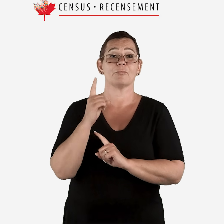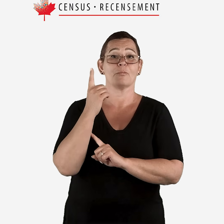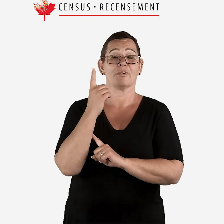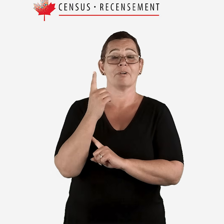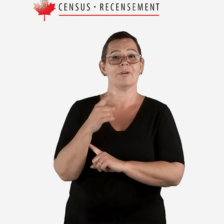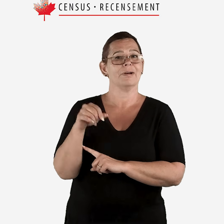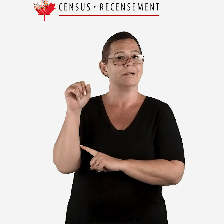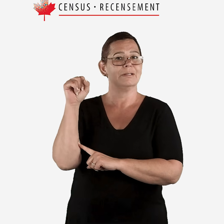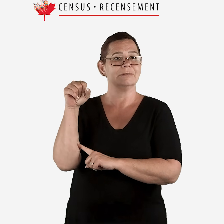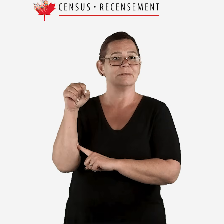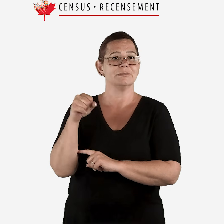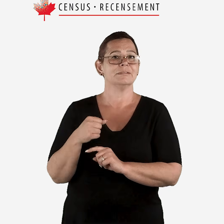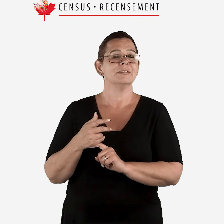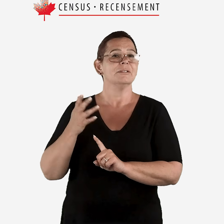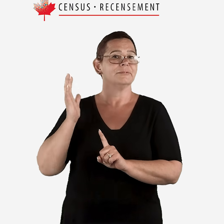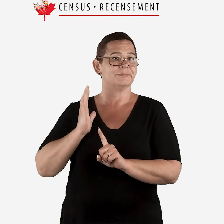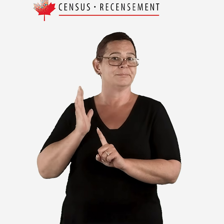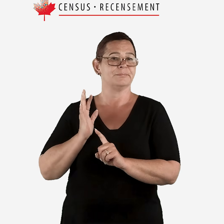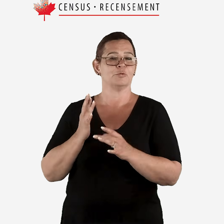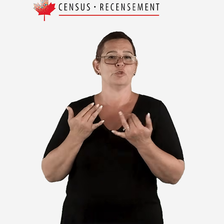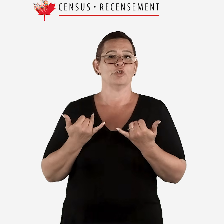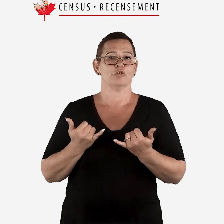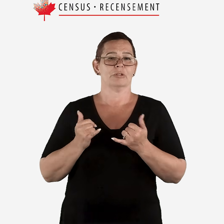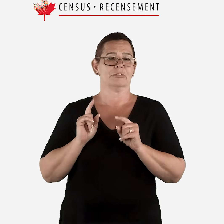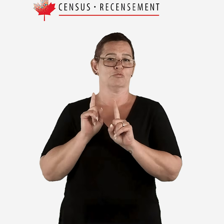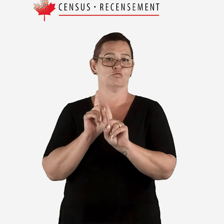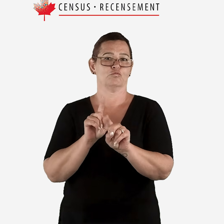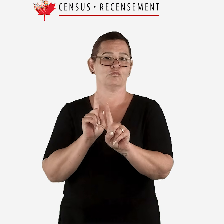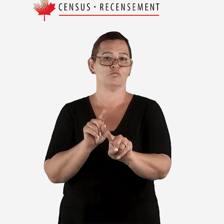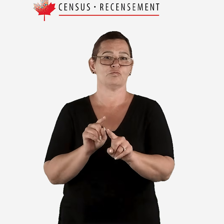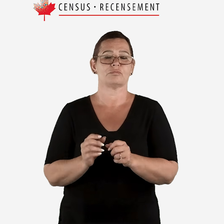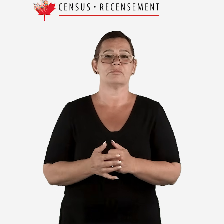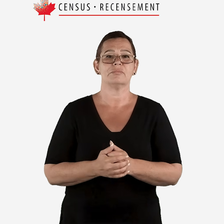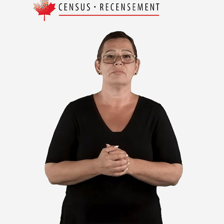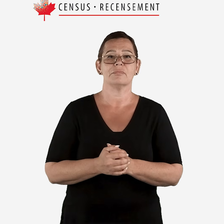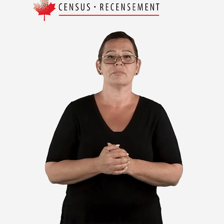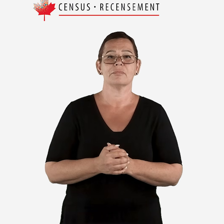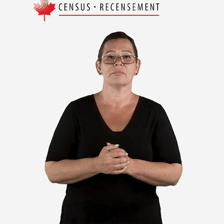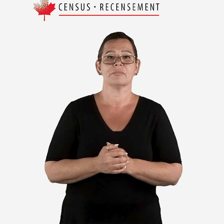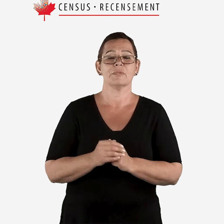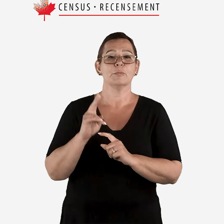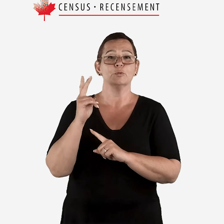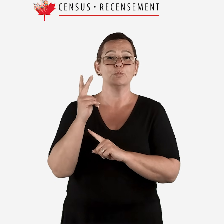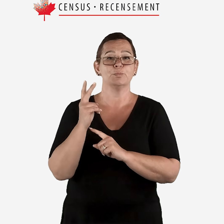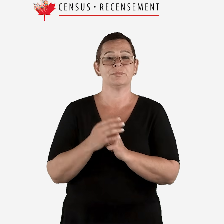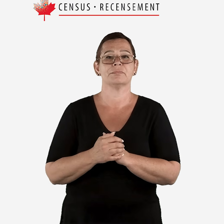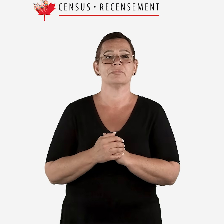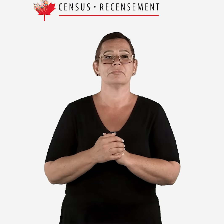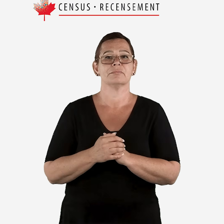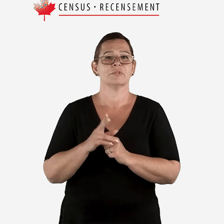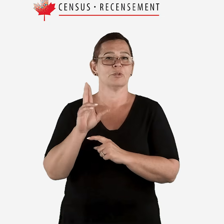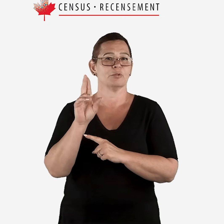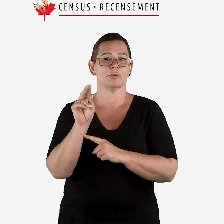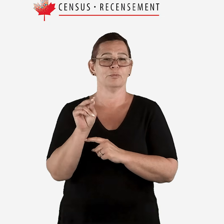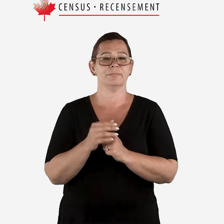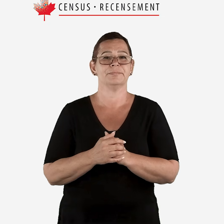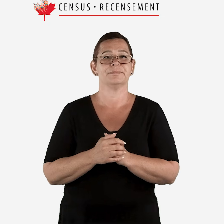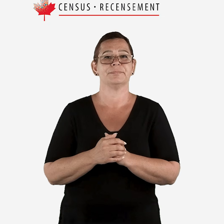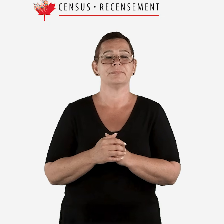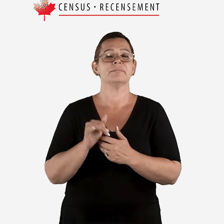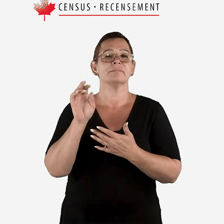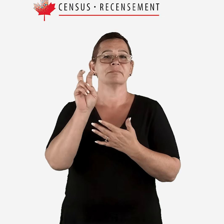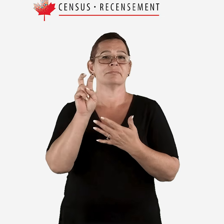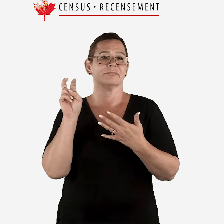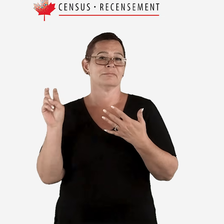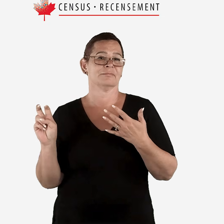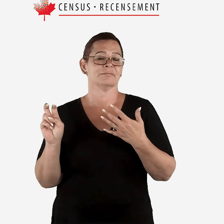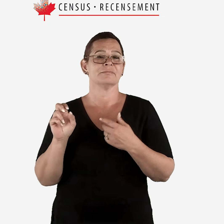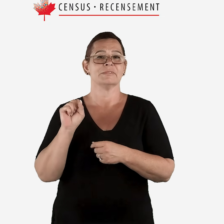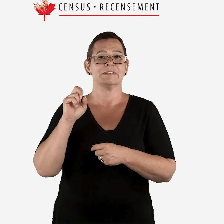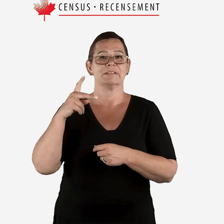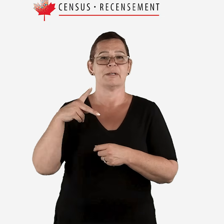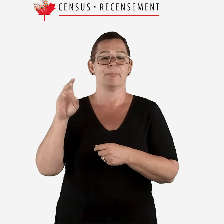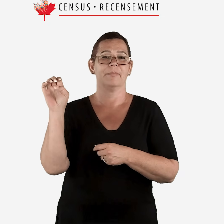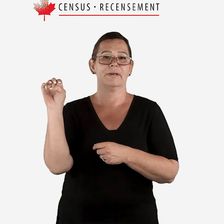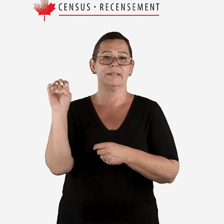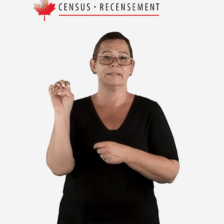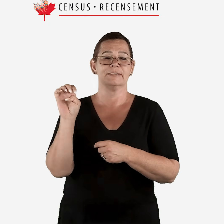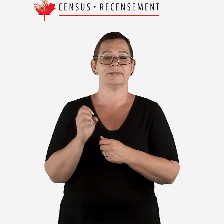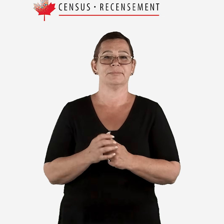Response option 1: Yes (previously or currently attending) Response option 2: No Go to Step E